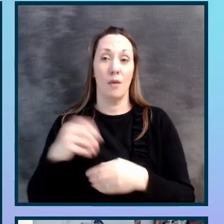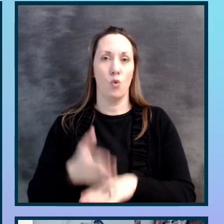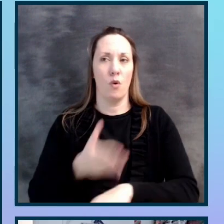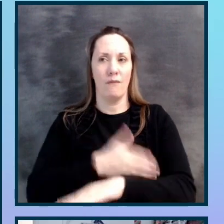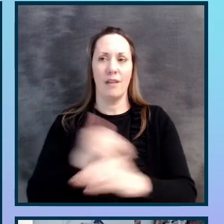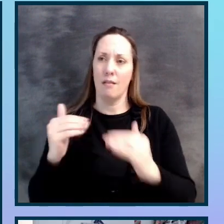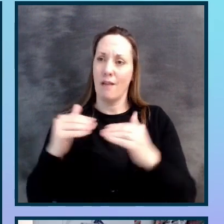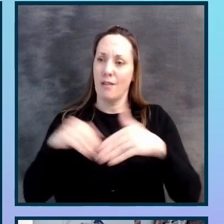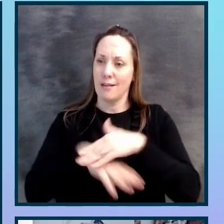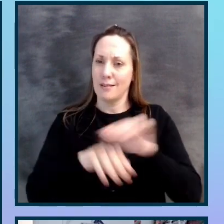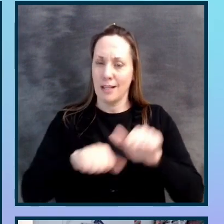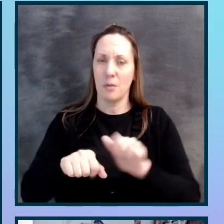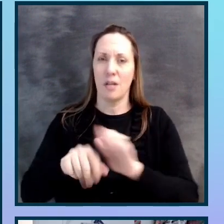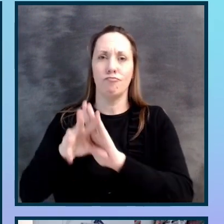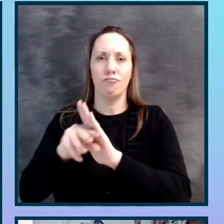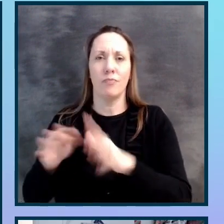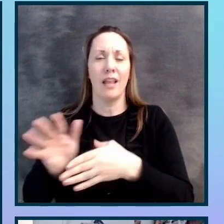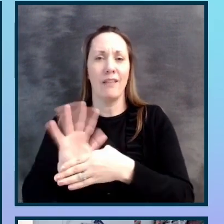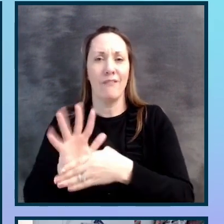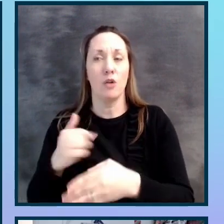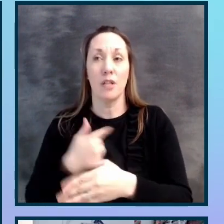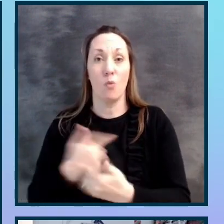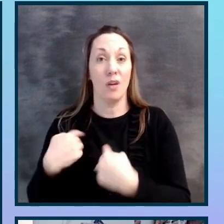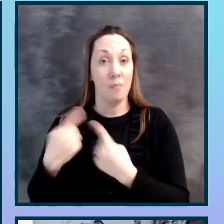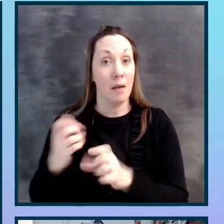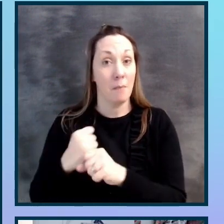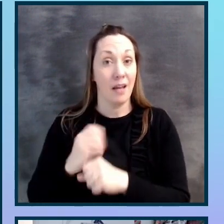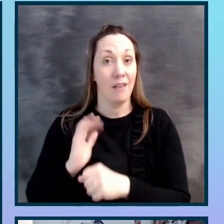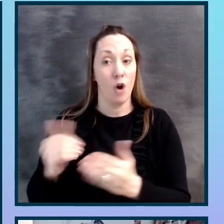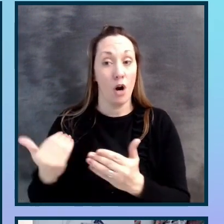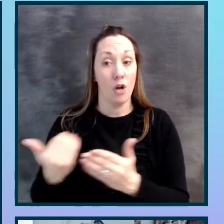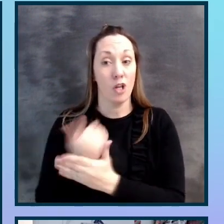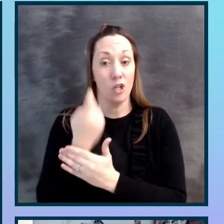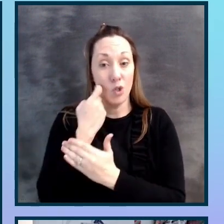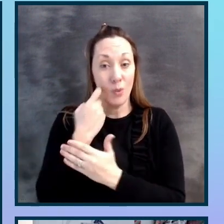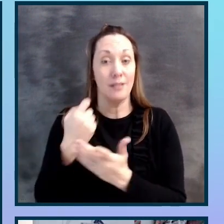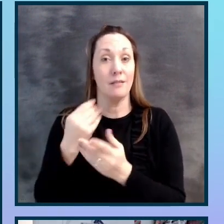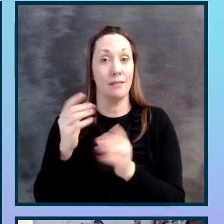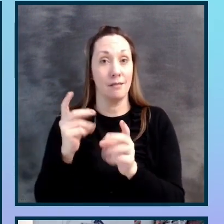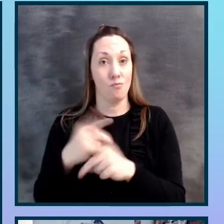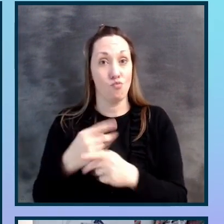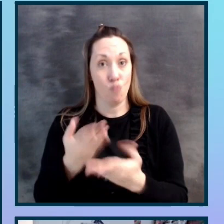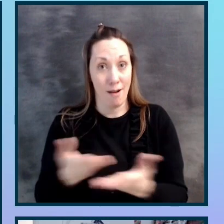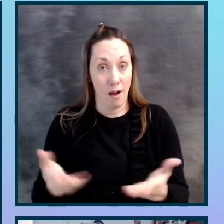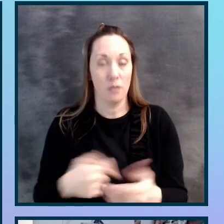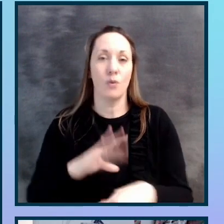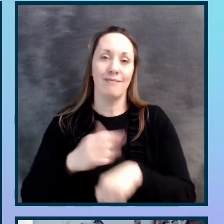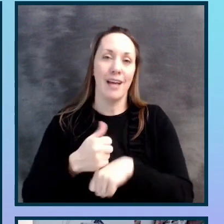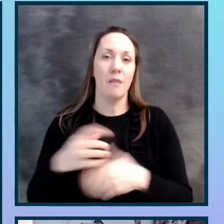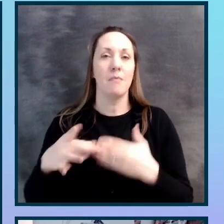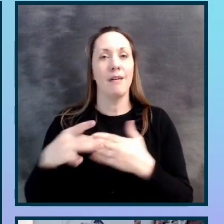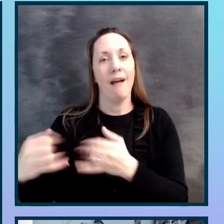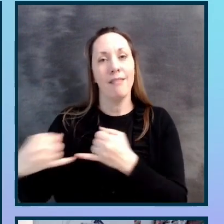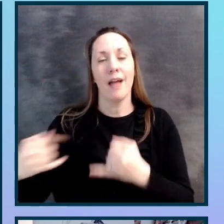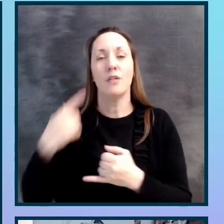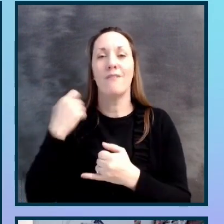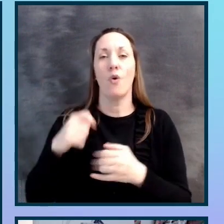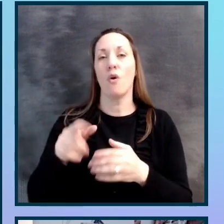in the videos we've been creating for our newest products, we have created a set of guidelines for our video resources